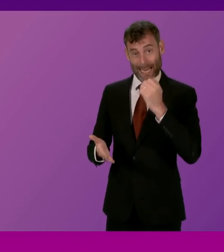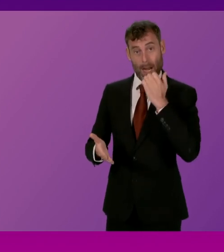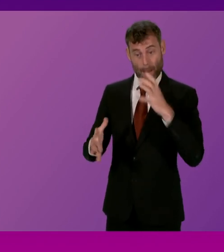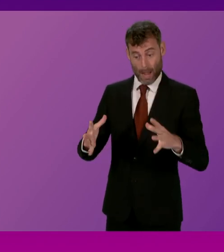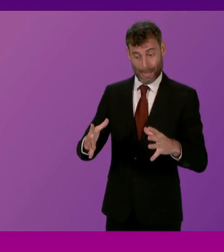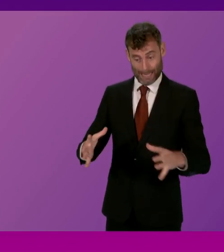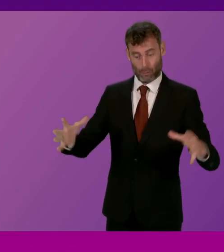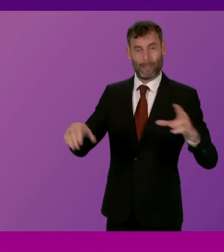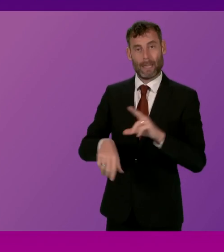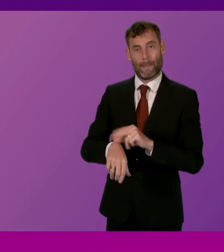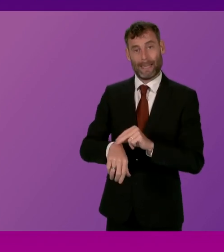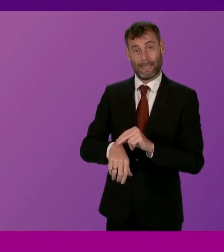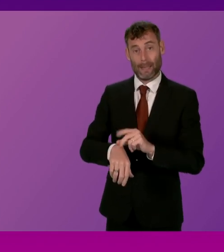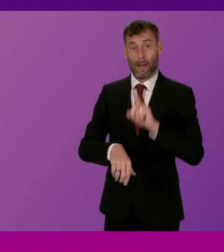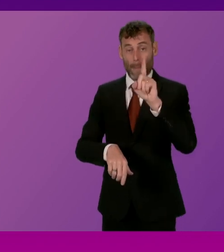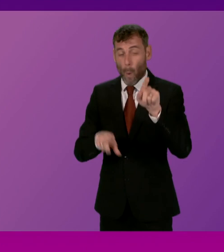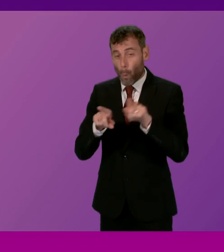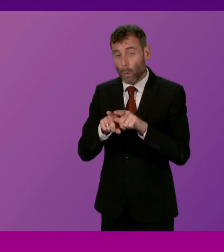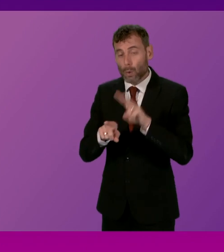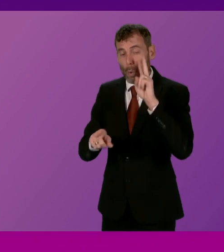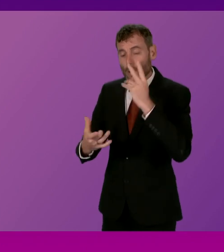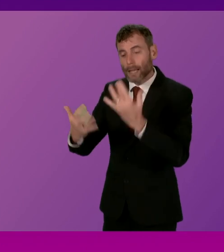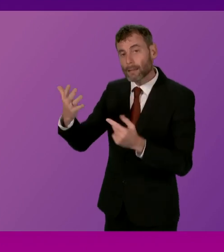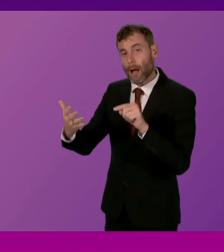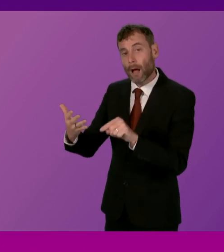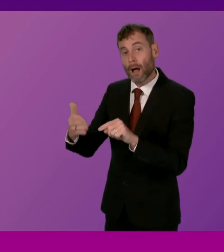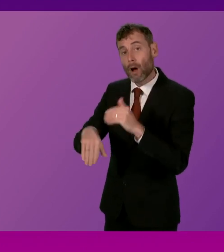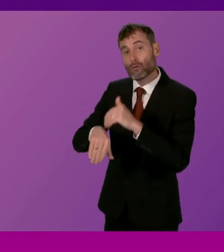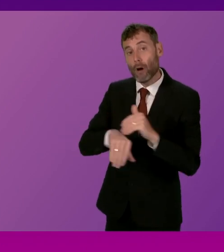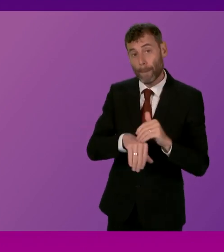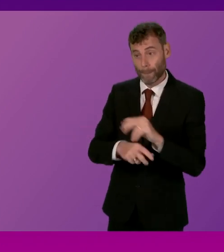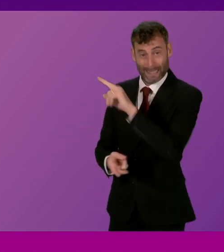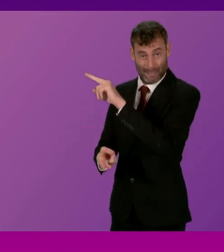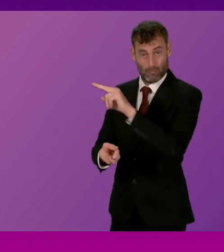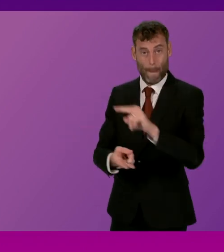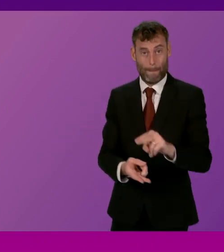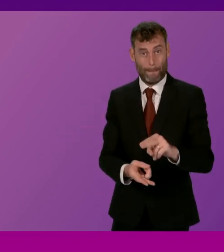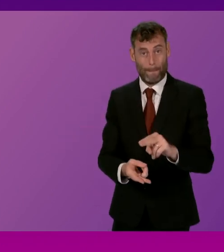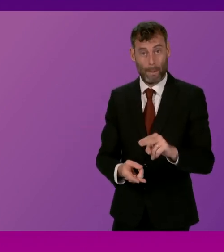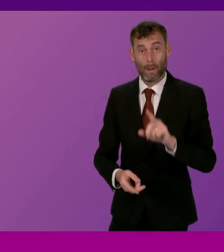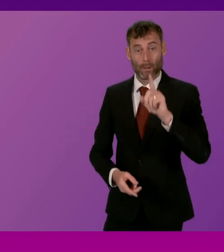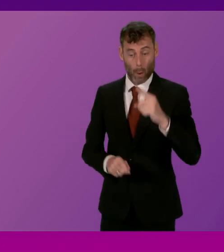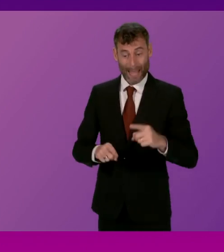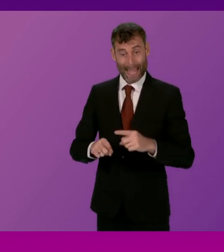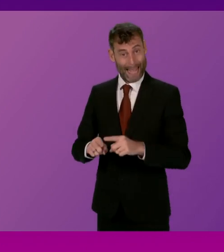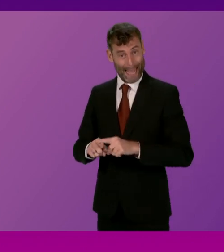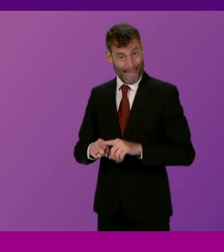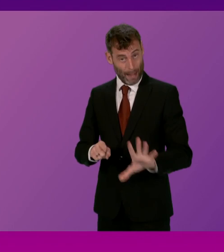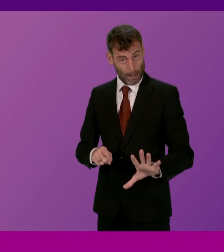at one of its lowest levels in almost 50 years—and we have more police officers per head in Scotland than there are in England and Wales.